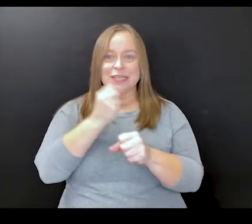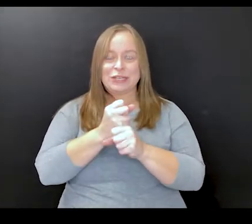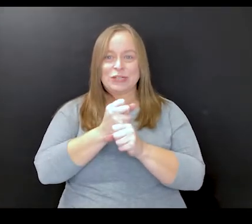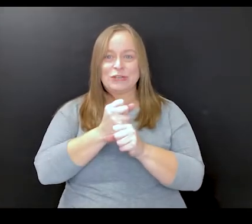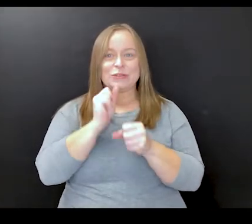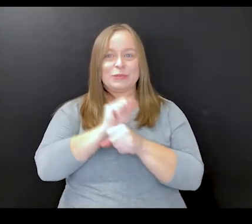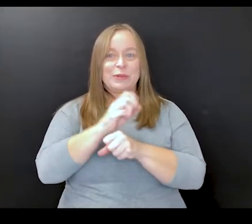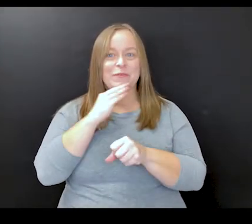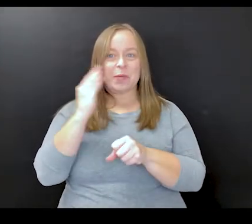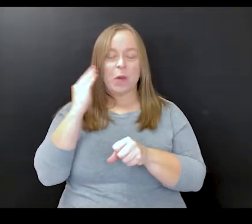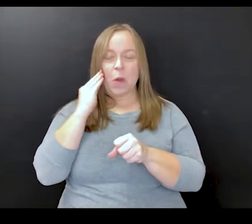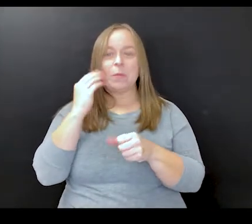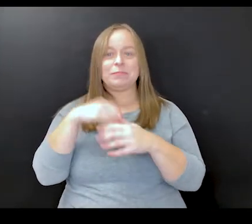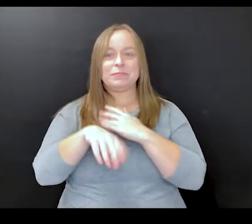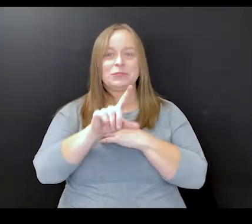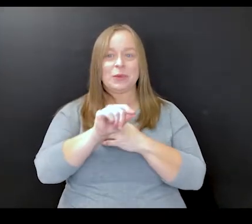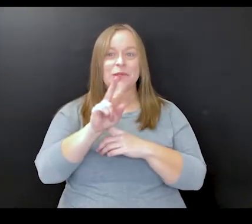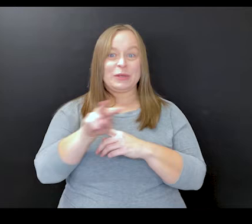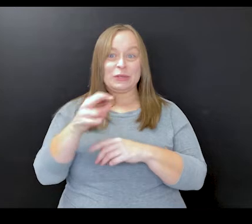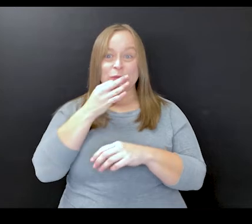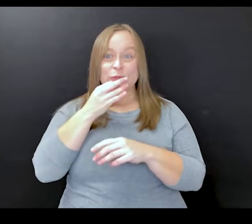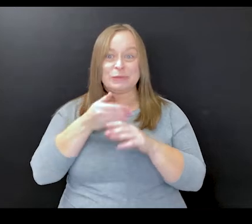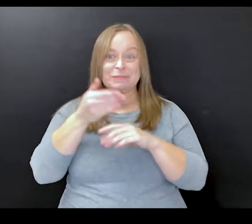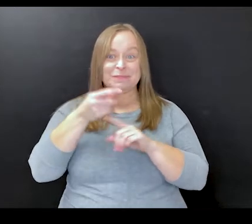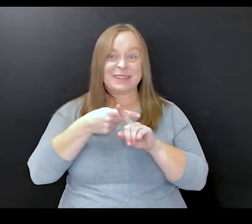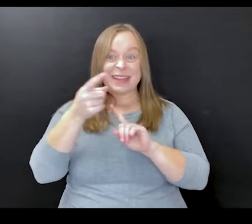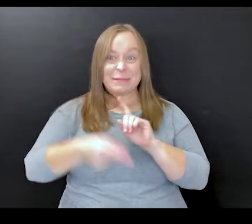as we move into 2022.